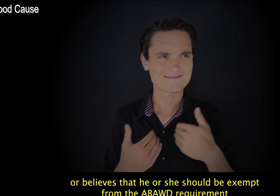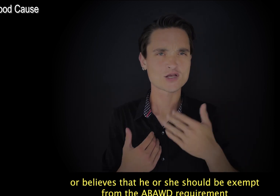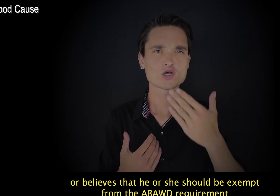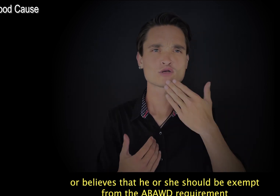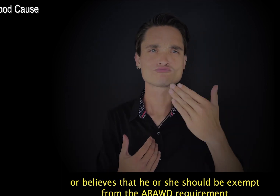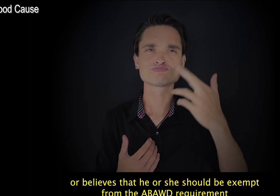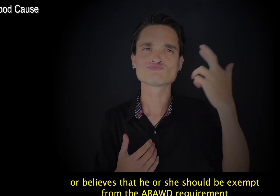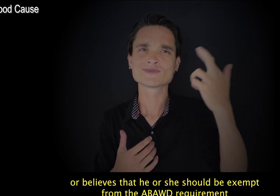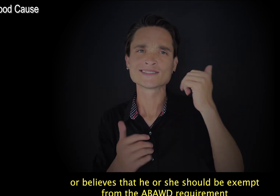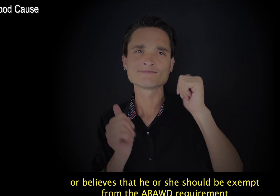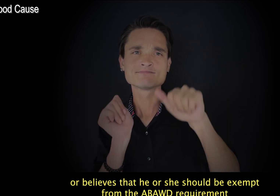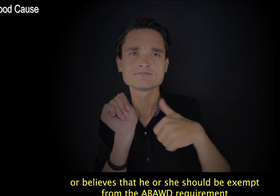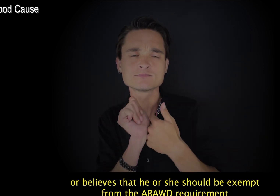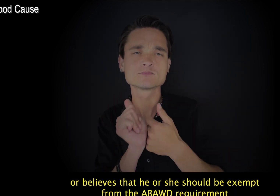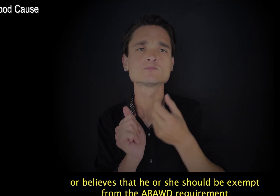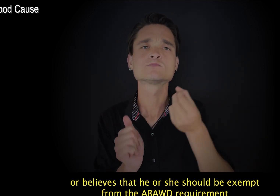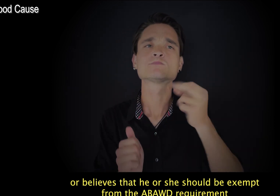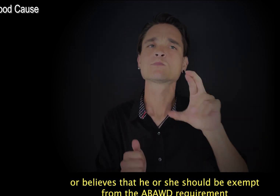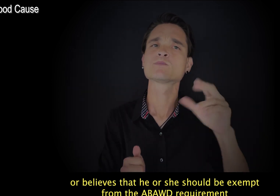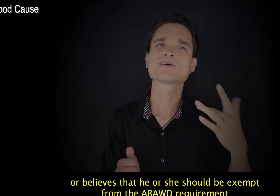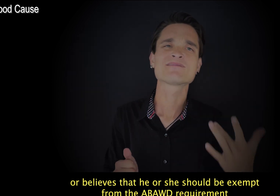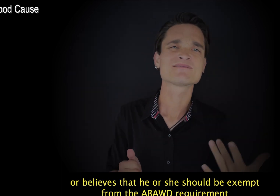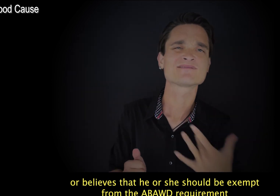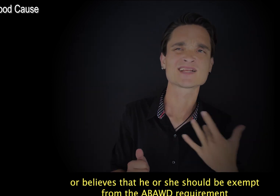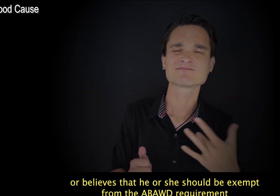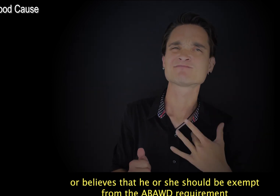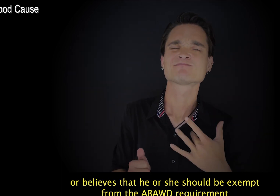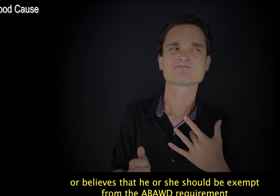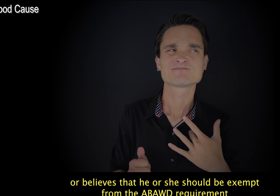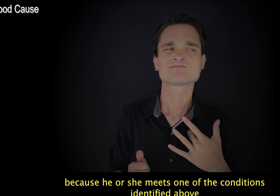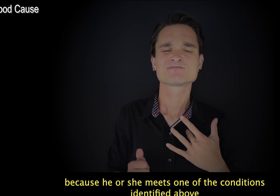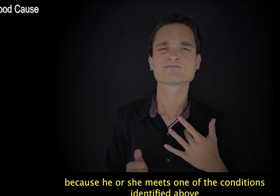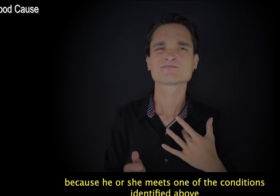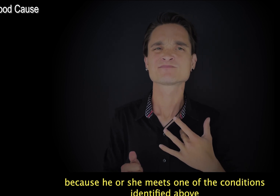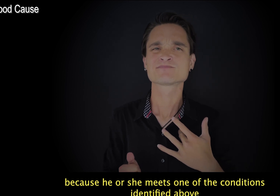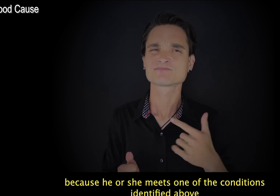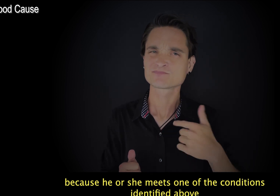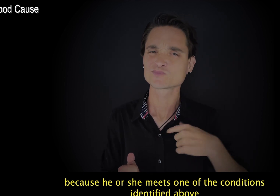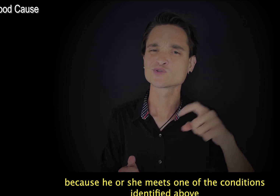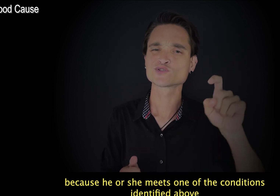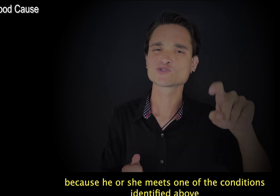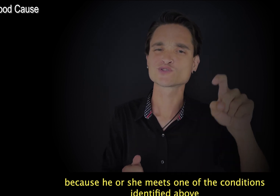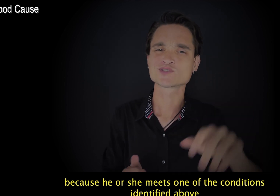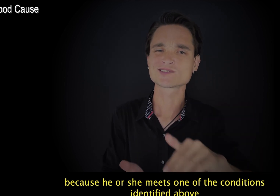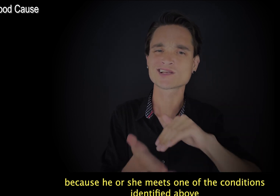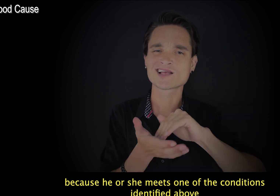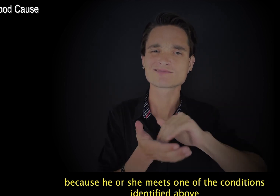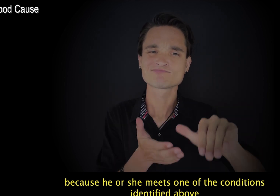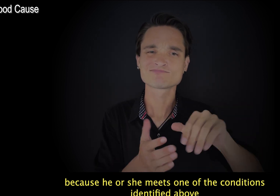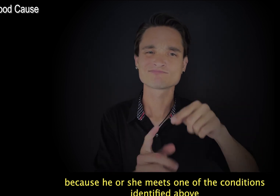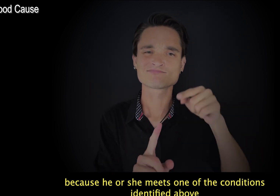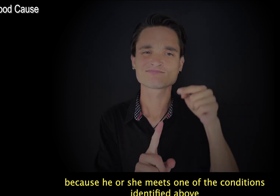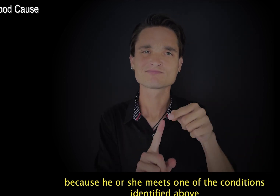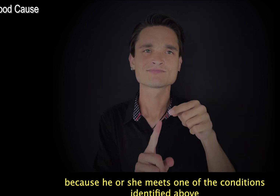or believes that he or she should be exempt from the ABAWD requirement because he or she meets one of the conditions identified above